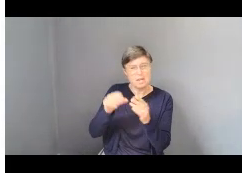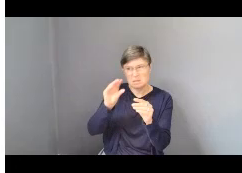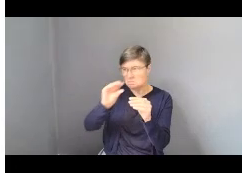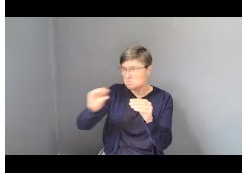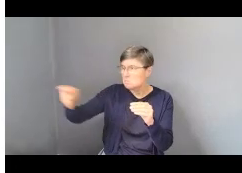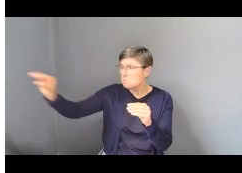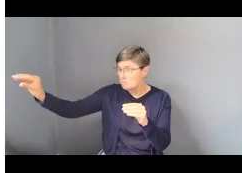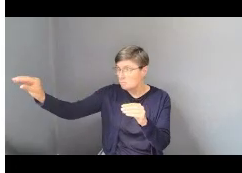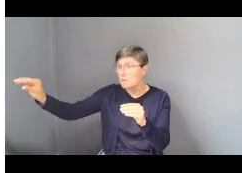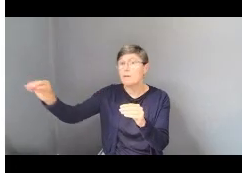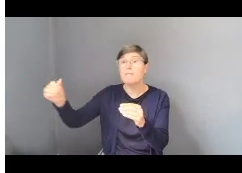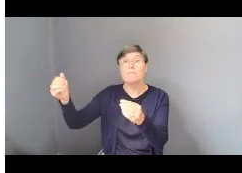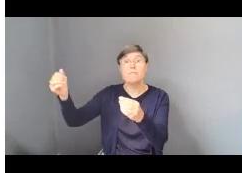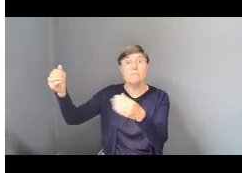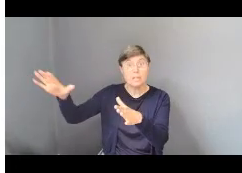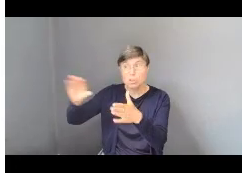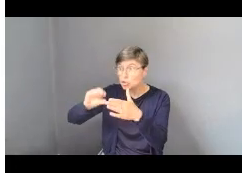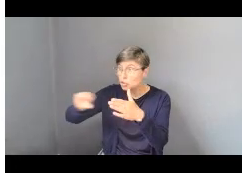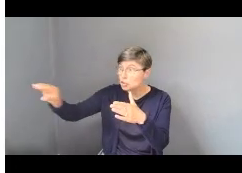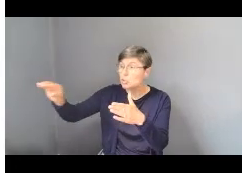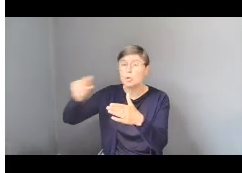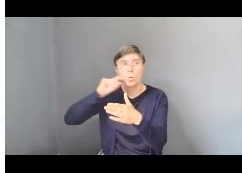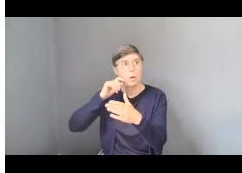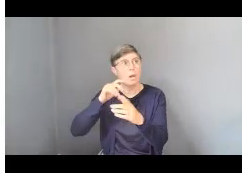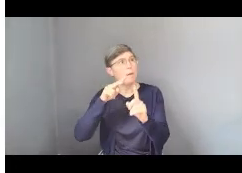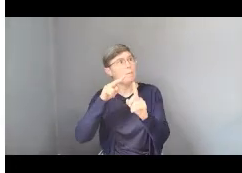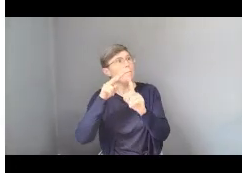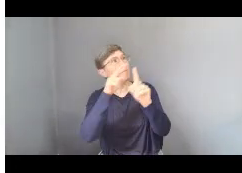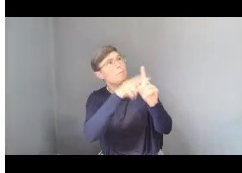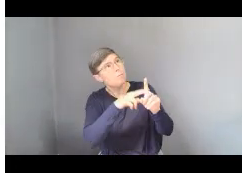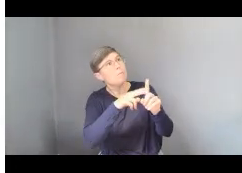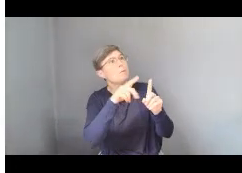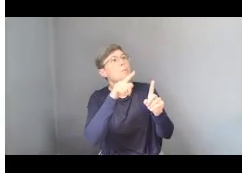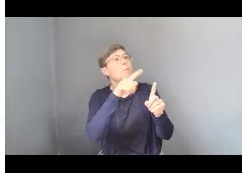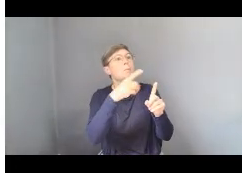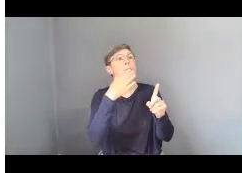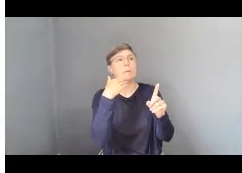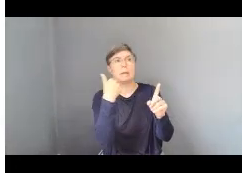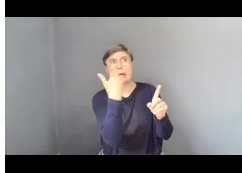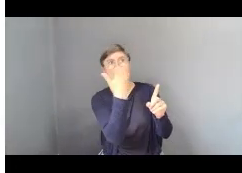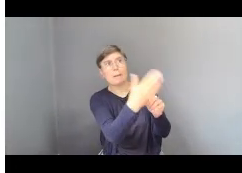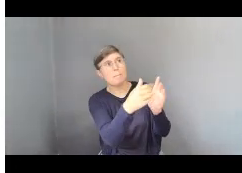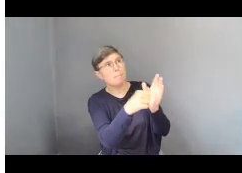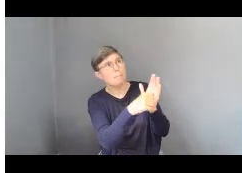NDIS plan budget paid into their nominated bank account.